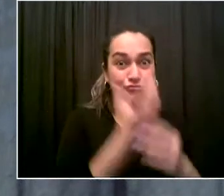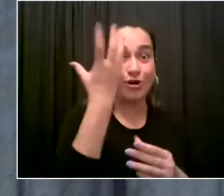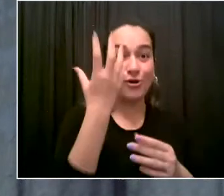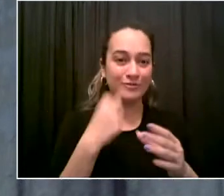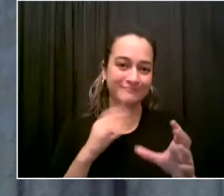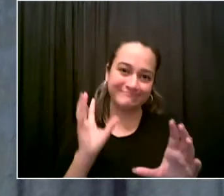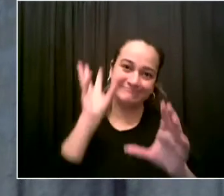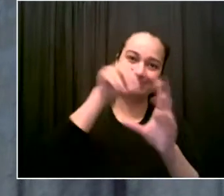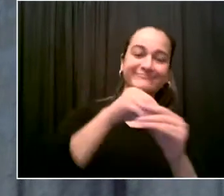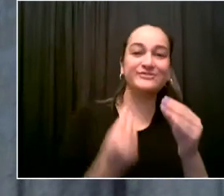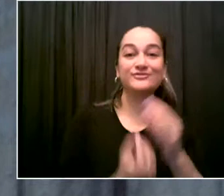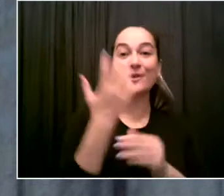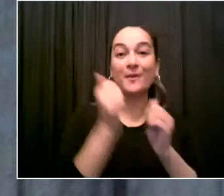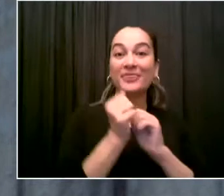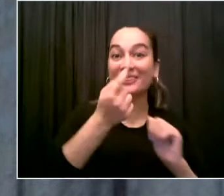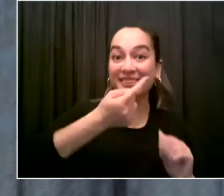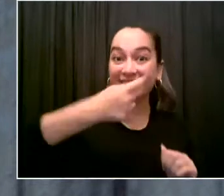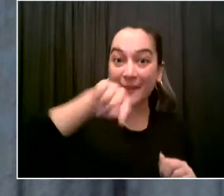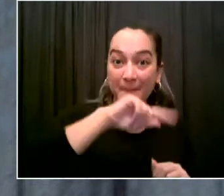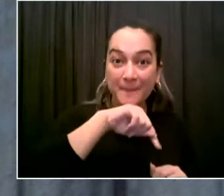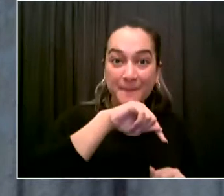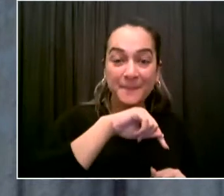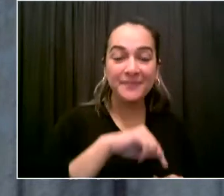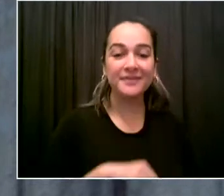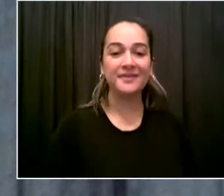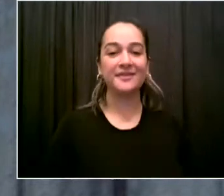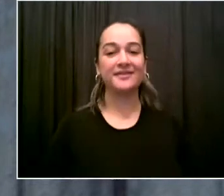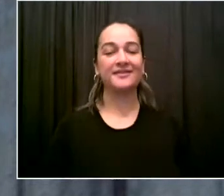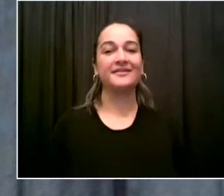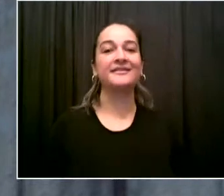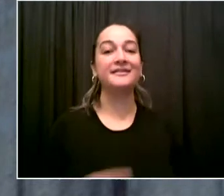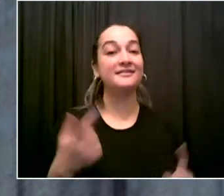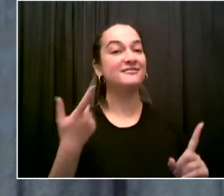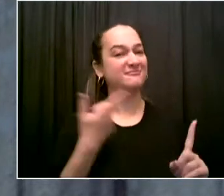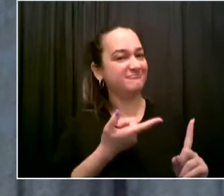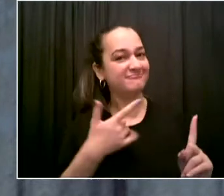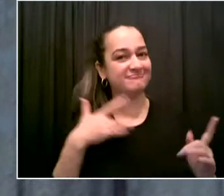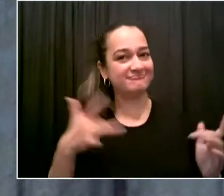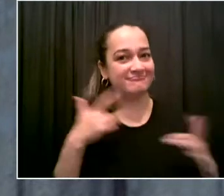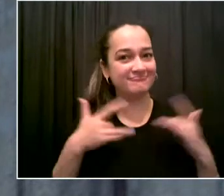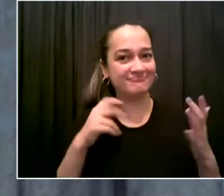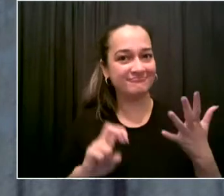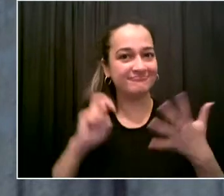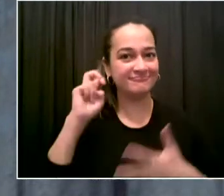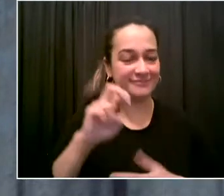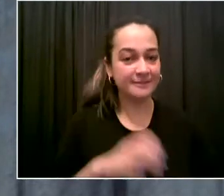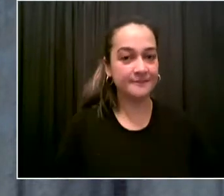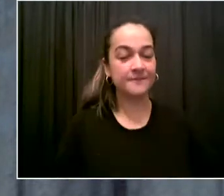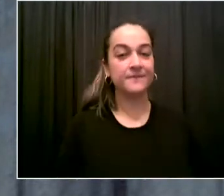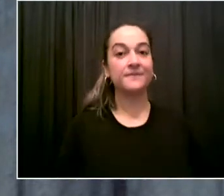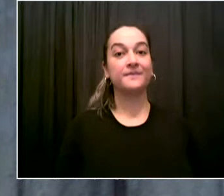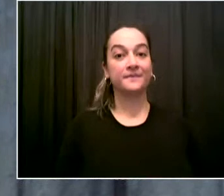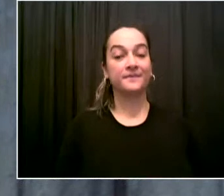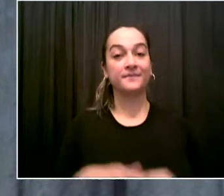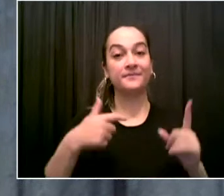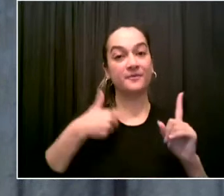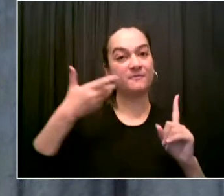PROFESSIONALISM HAHELTHE CITY WHETHER THIS REALLY DIFFICULT YEAR. CERTAINLY HELP THE CITY CONTINUE ON ITS RECOVERY AND ENSURE THE RECOVERY FOR ALL